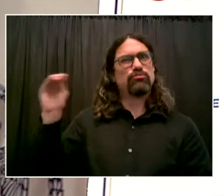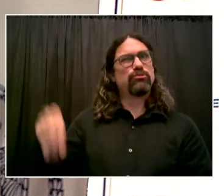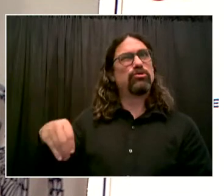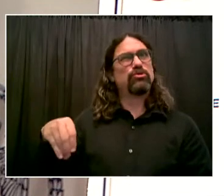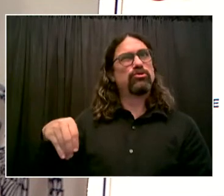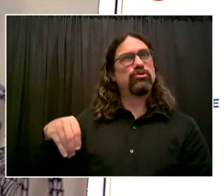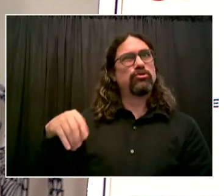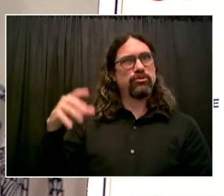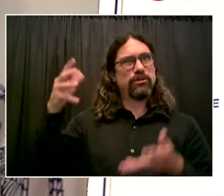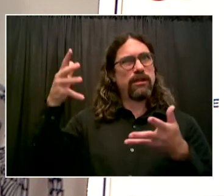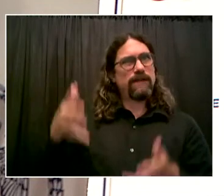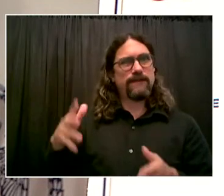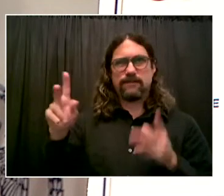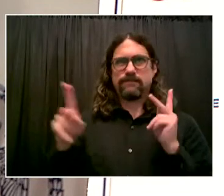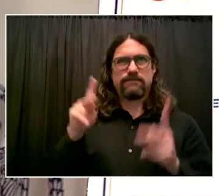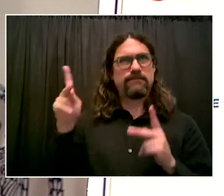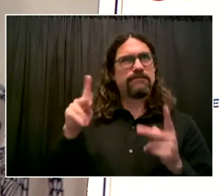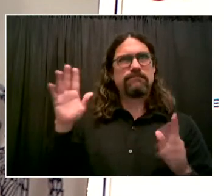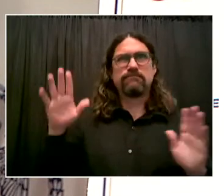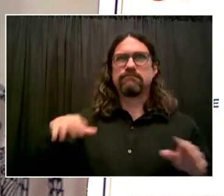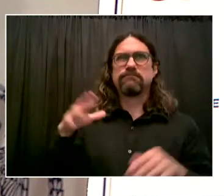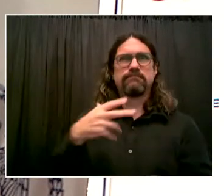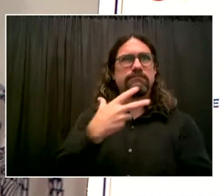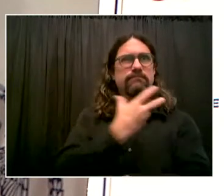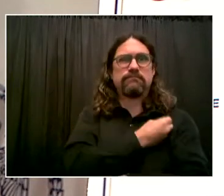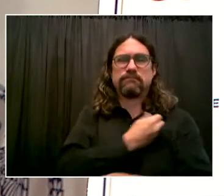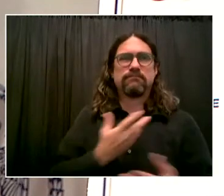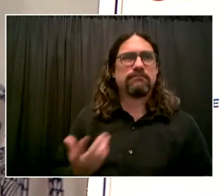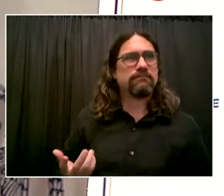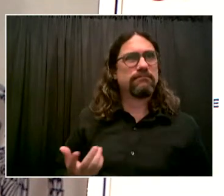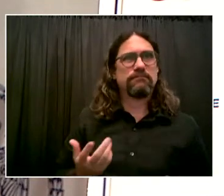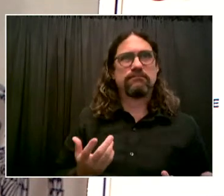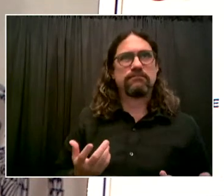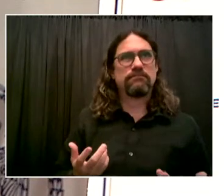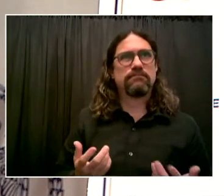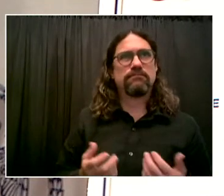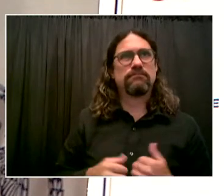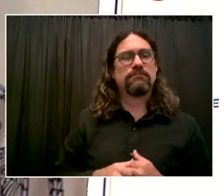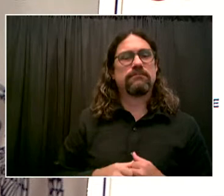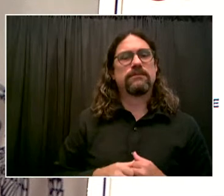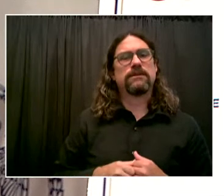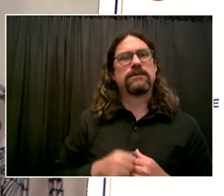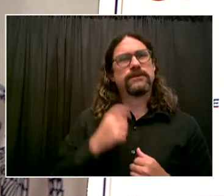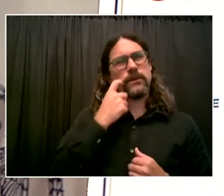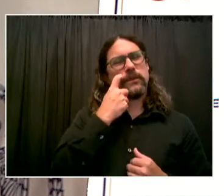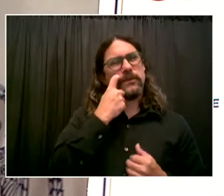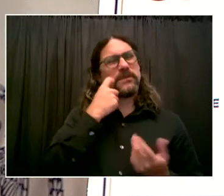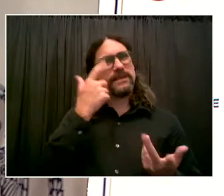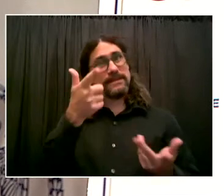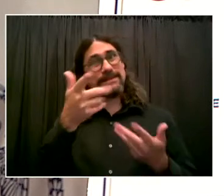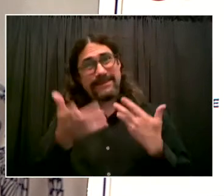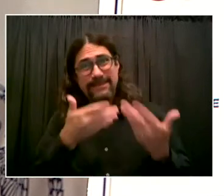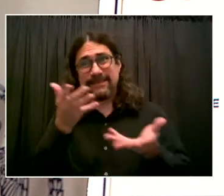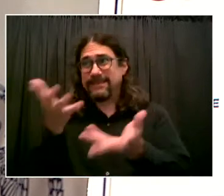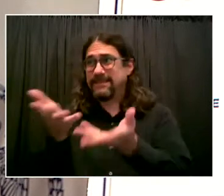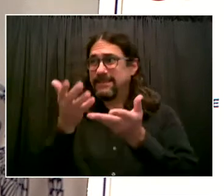PERSUASION AND USE SOME SHARPER TOOLS? THAT'S A FAIR POINT STEVE, RIGHT NOW WE ARE